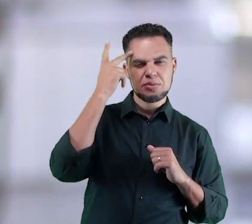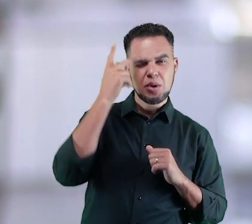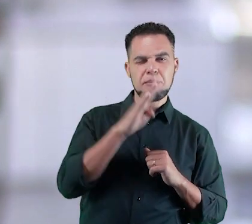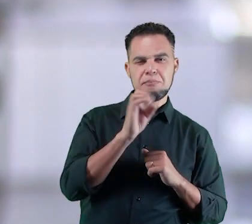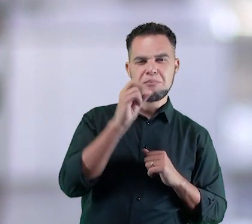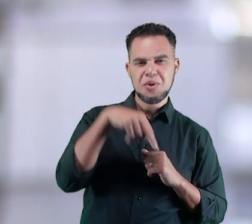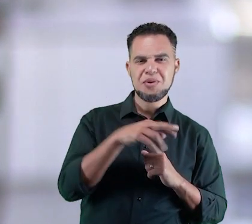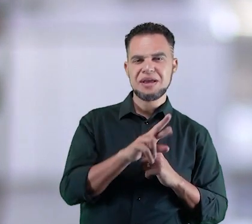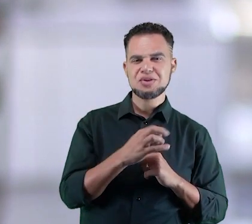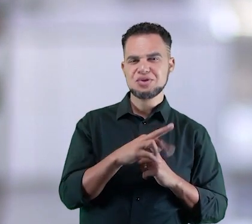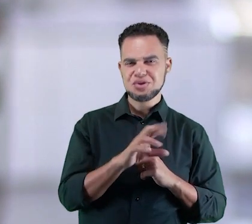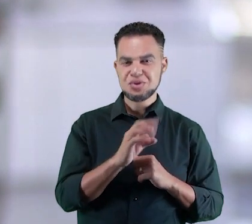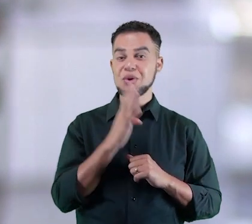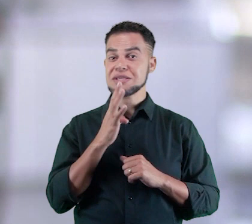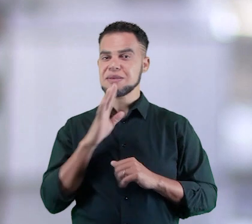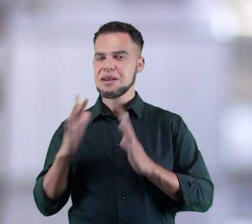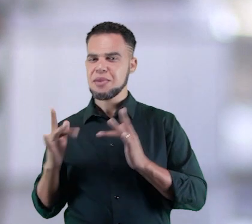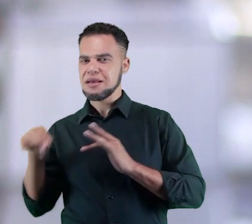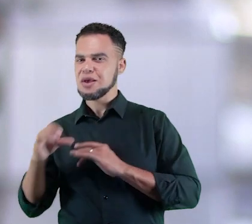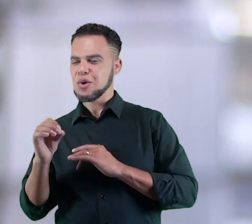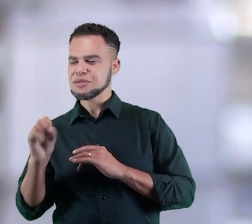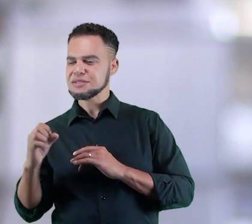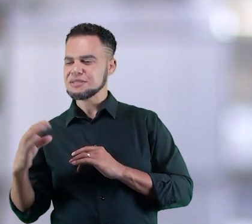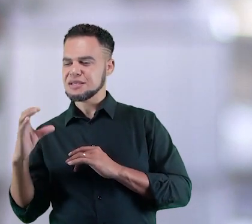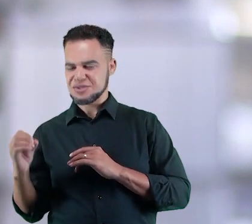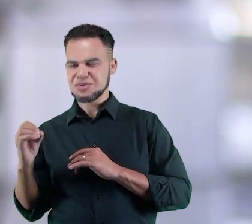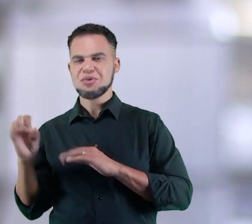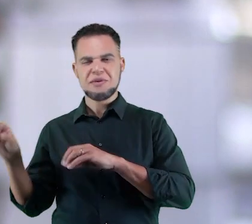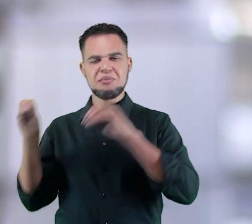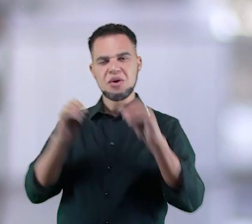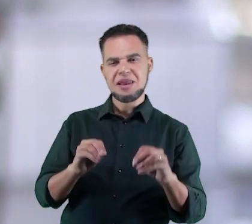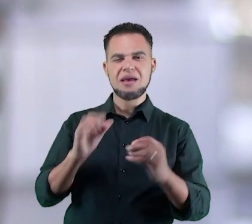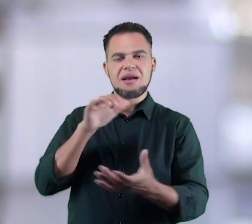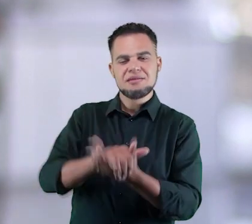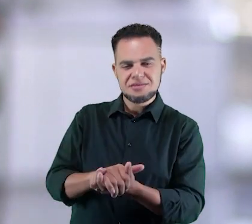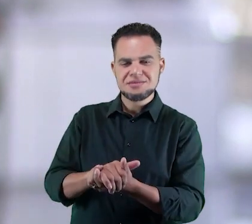and I met my wife here in Osasco, I came to live here, we got married,